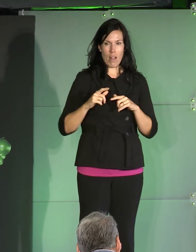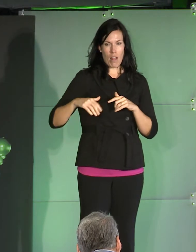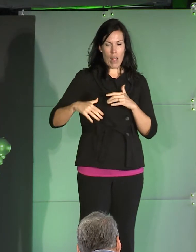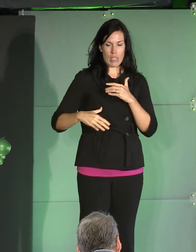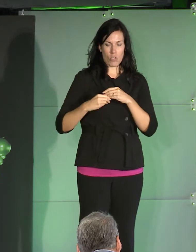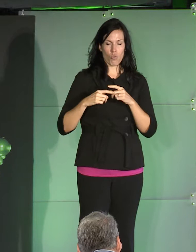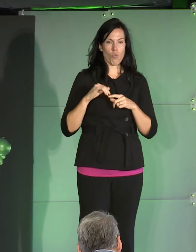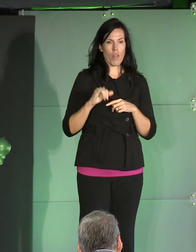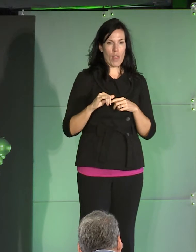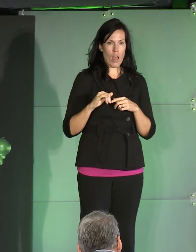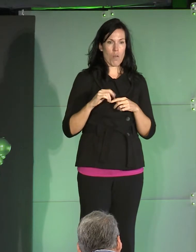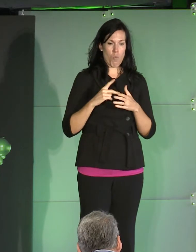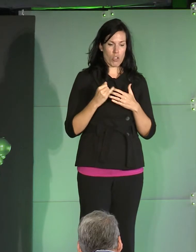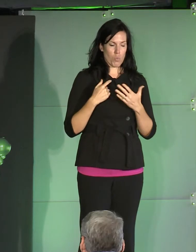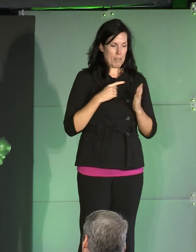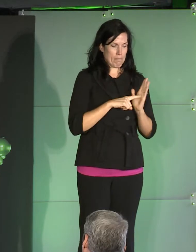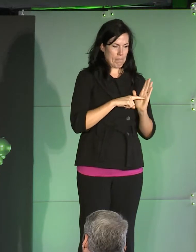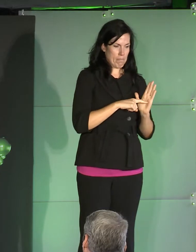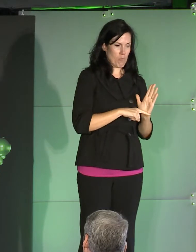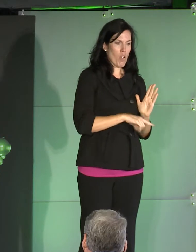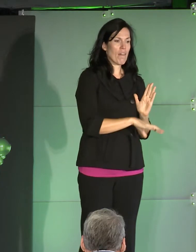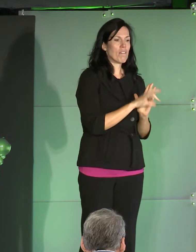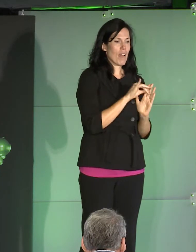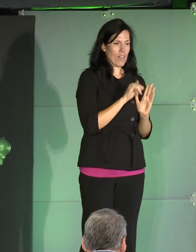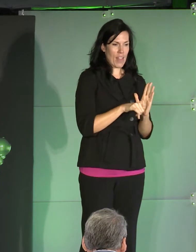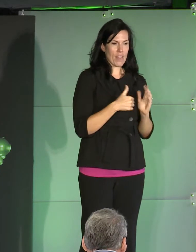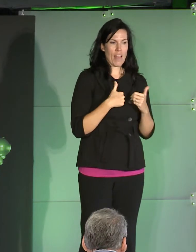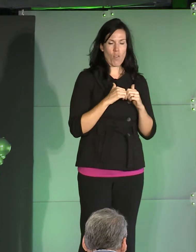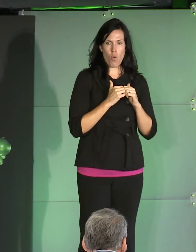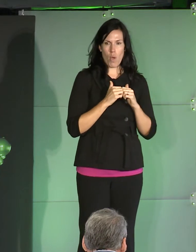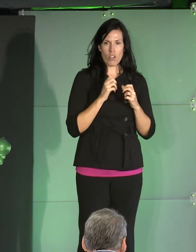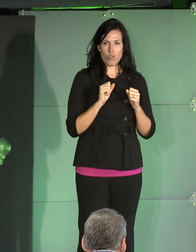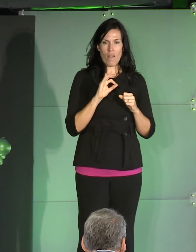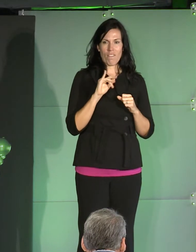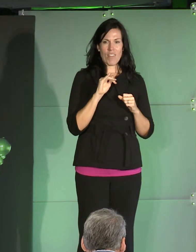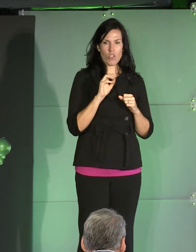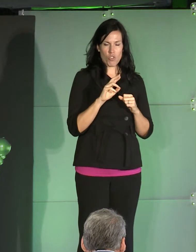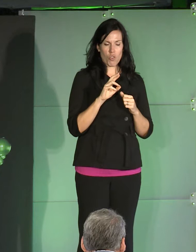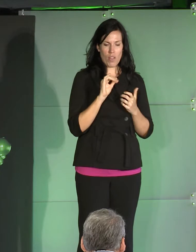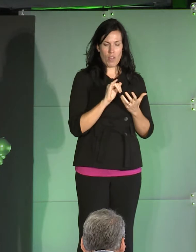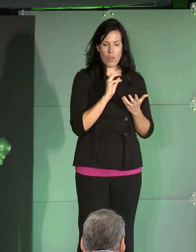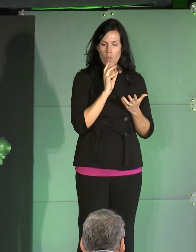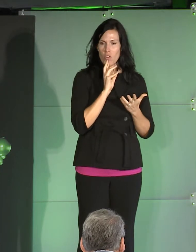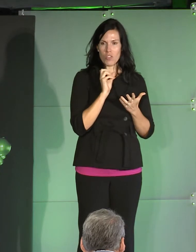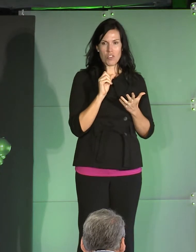And we found some research that it's actually a way to filter the coffee wastewater. So it this like, aha, we should do that.